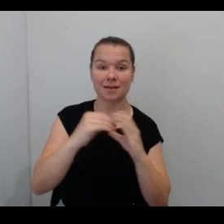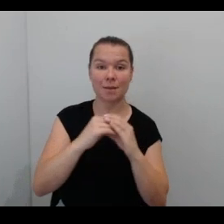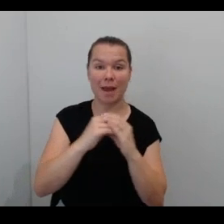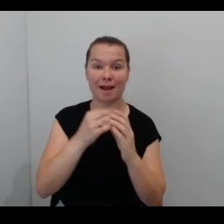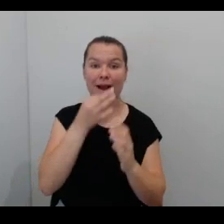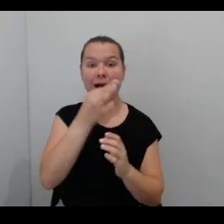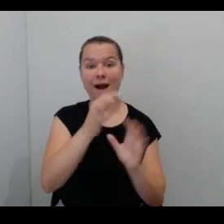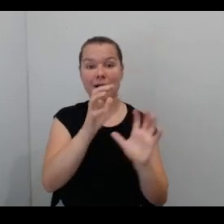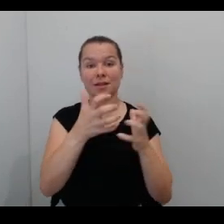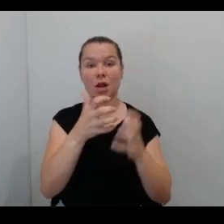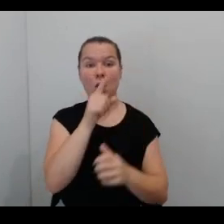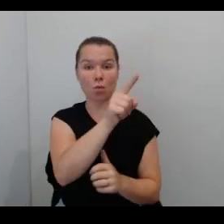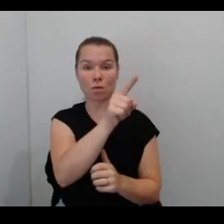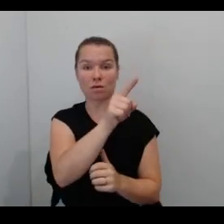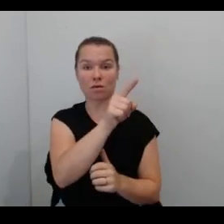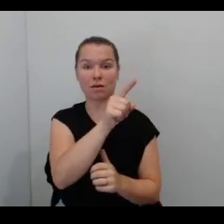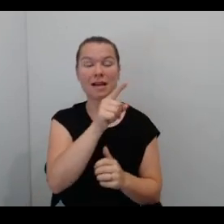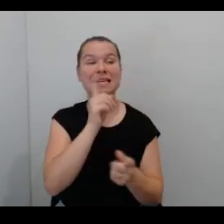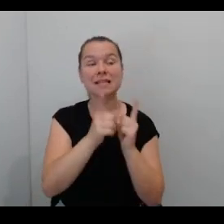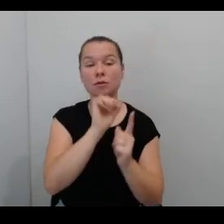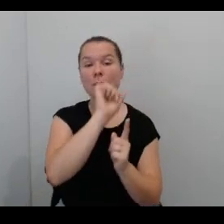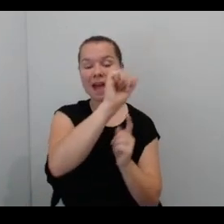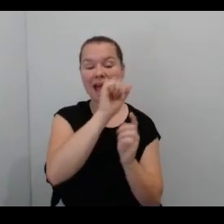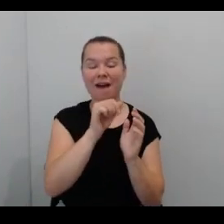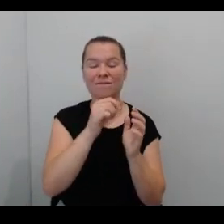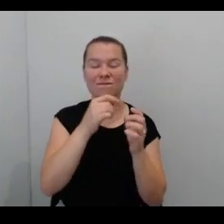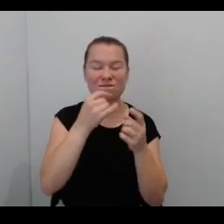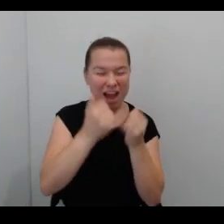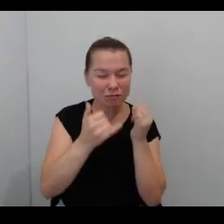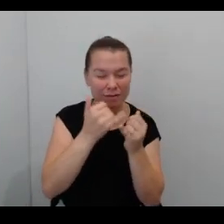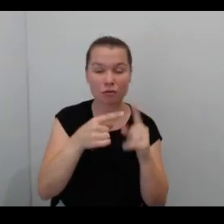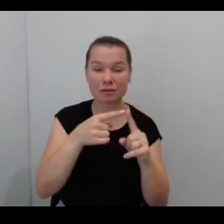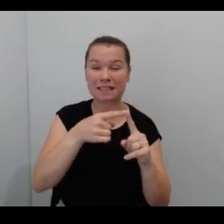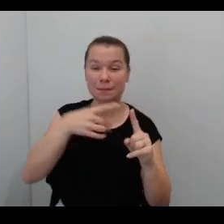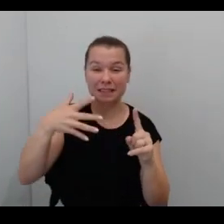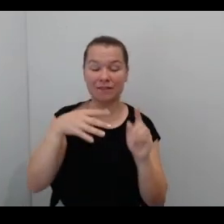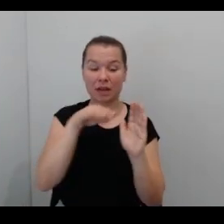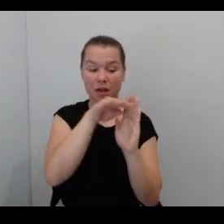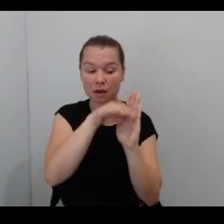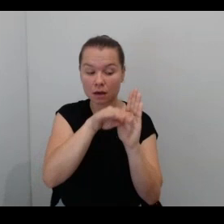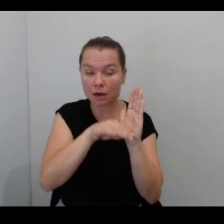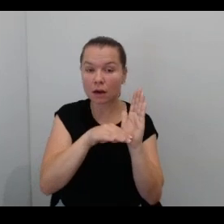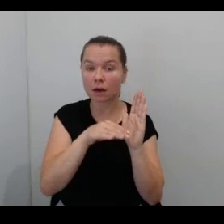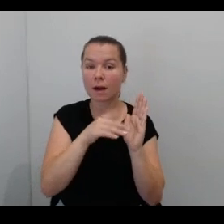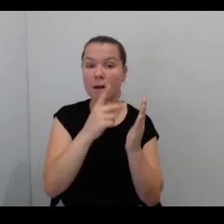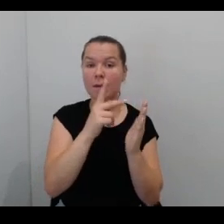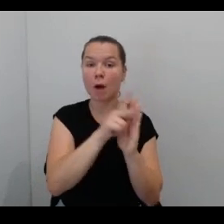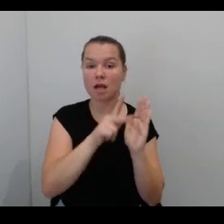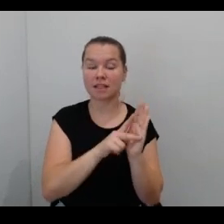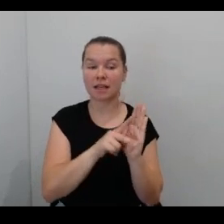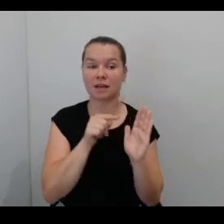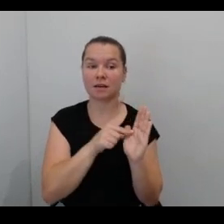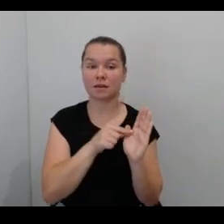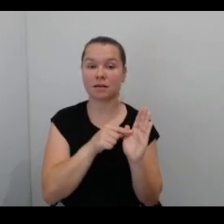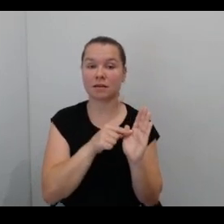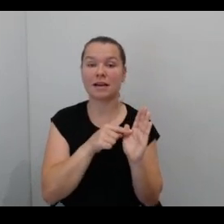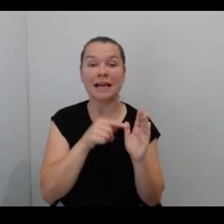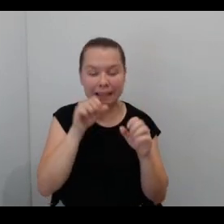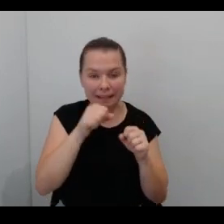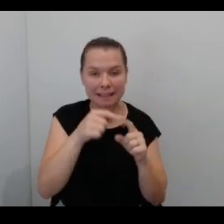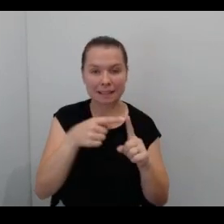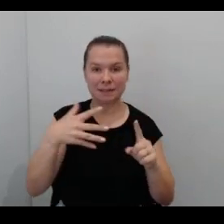lenders have very specific policies, particularly the major banks and the Australian bankers